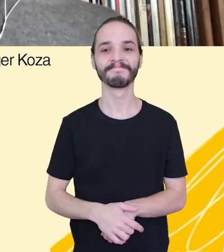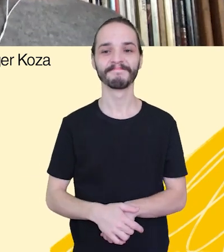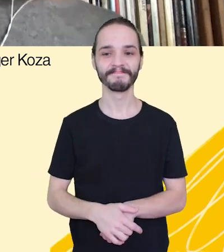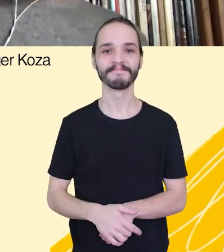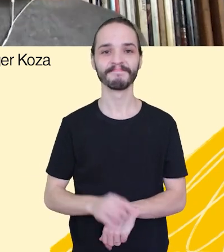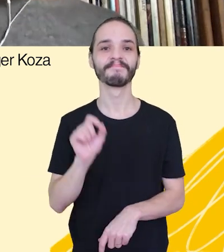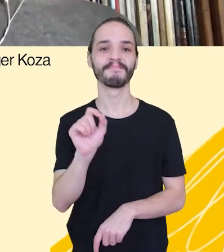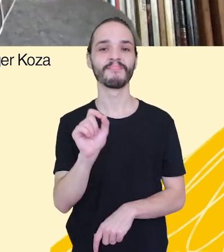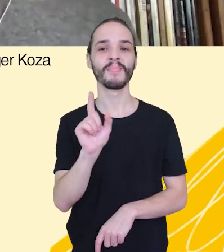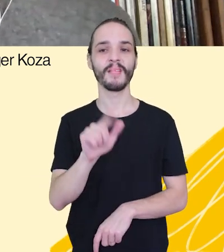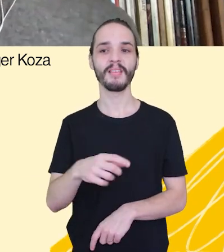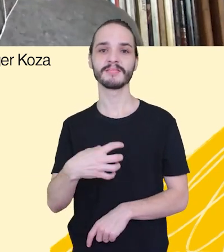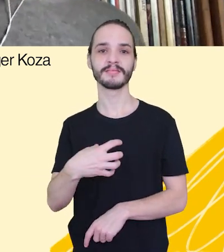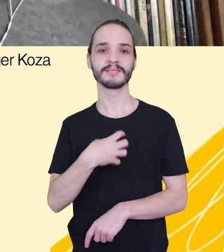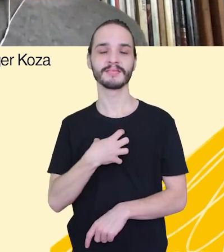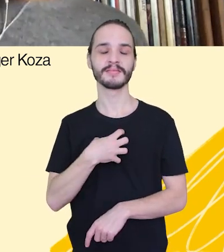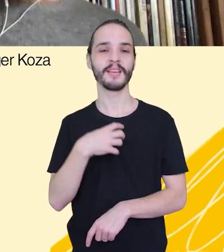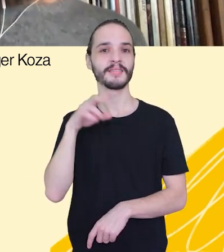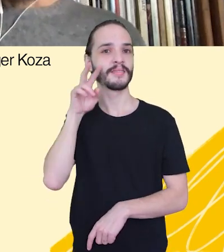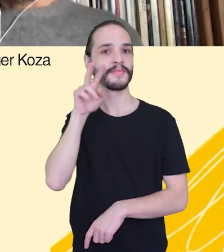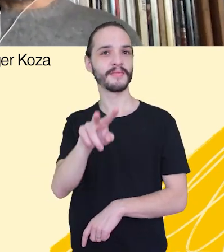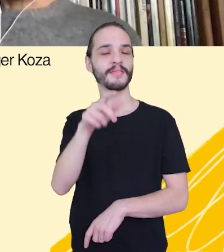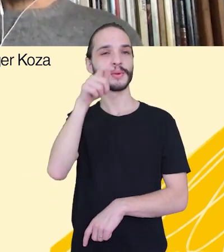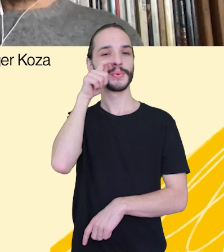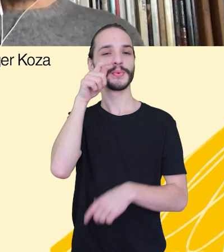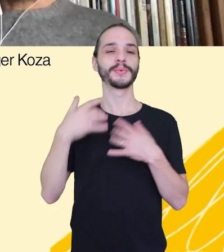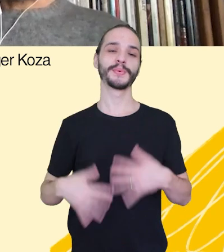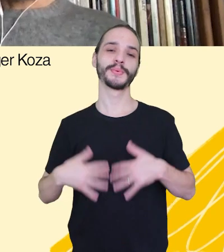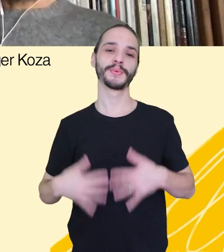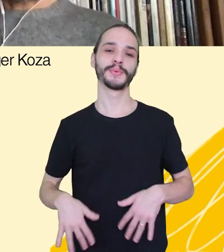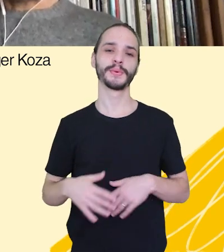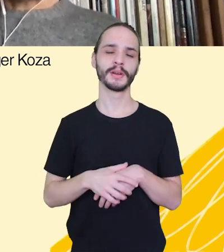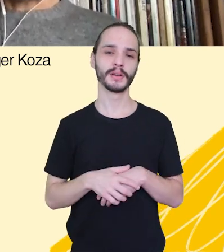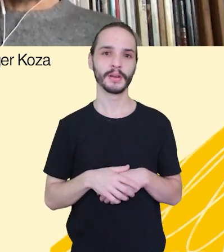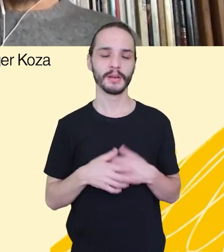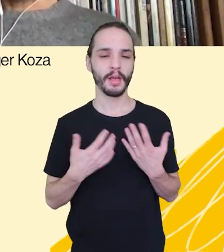Maybe I don't want to abuse the time, we've been talking for almost one hour already.